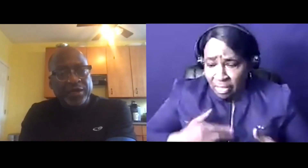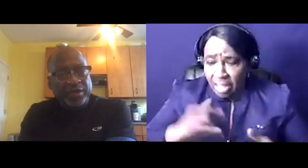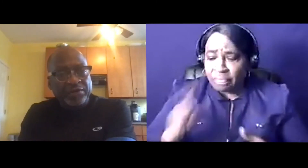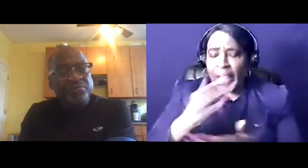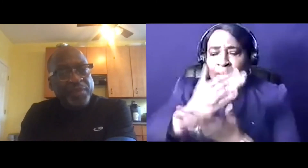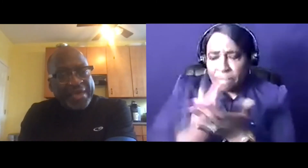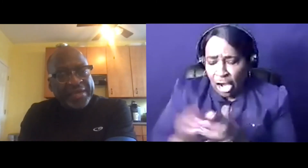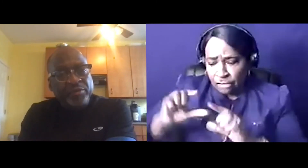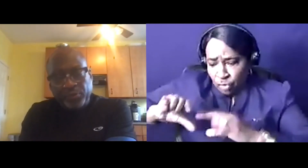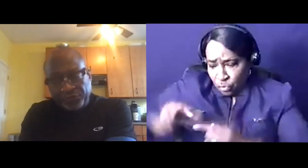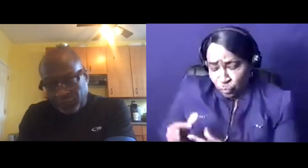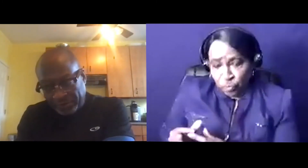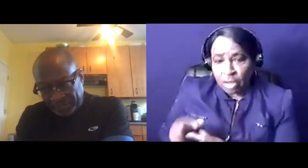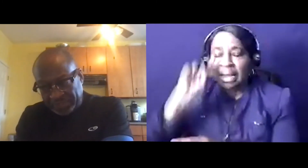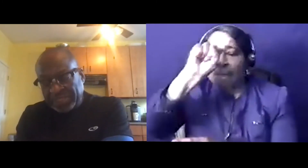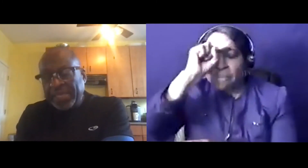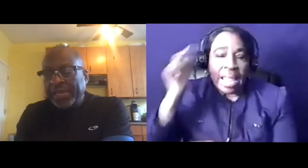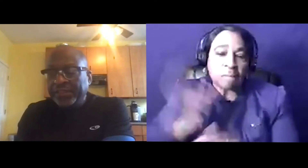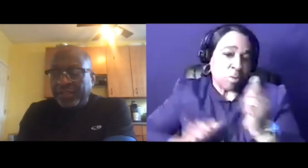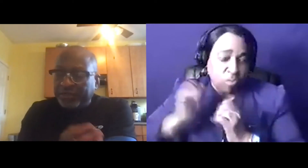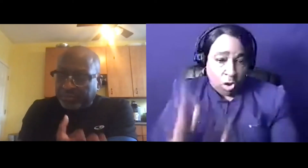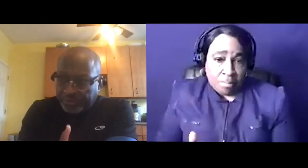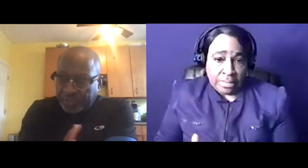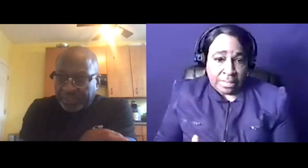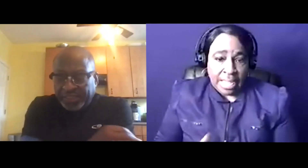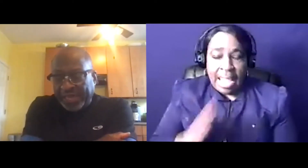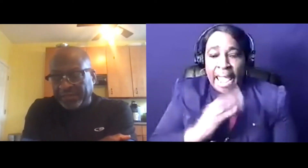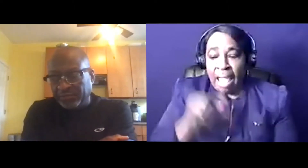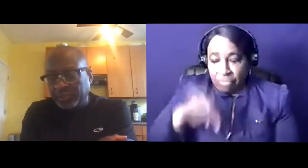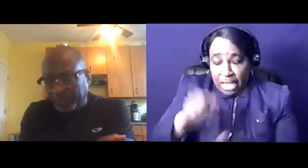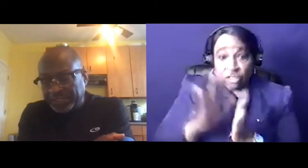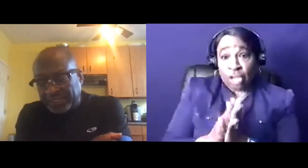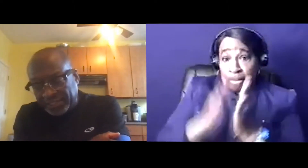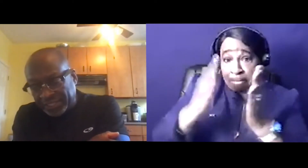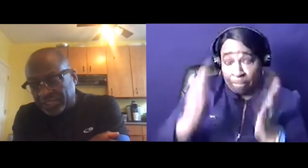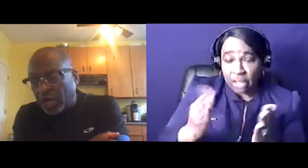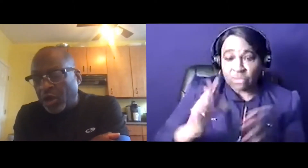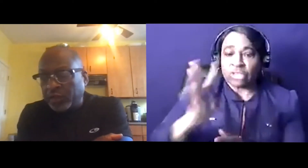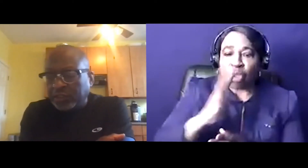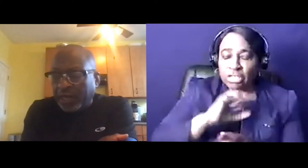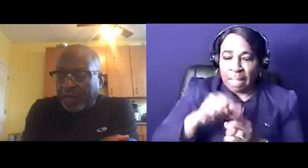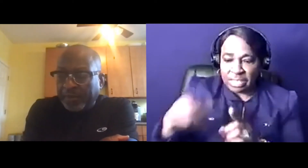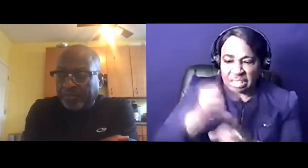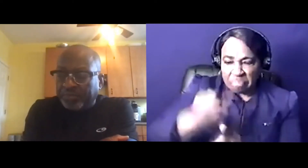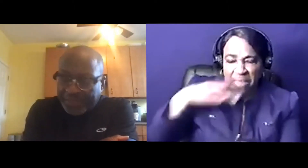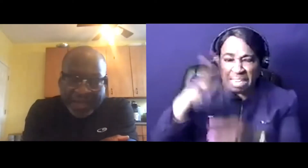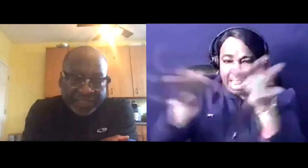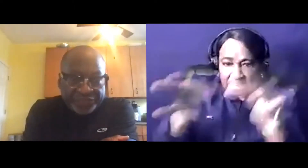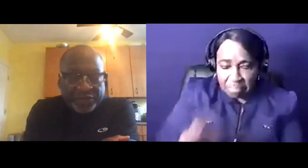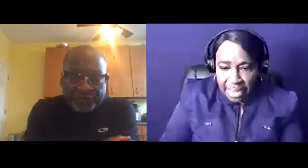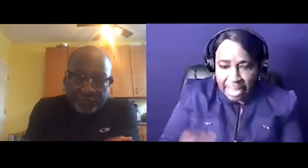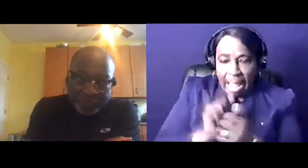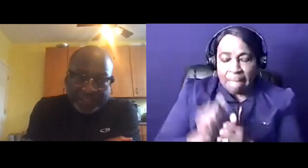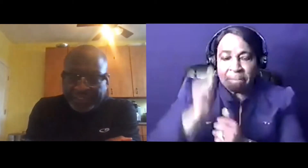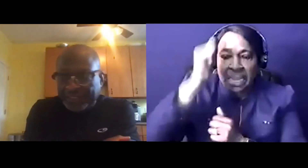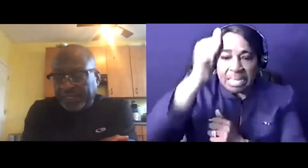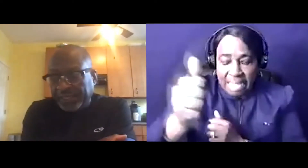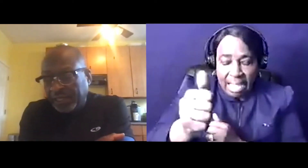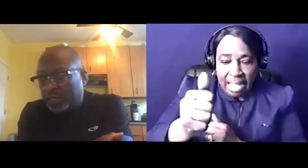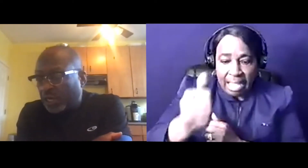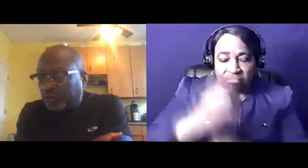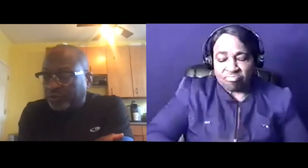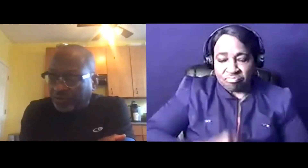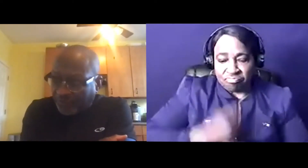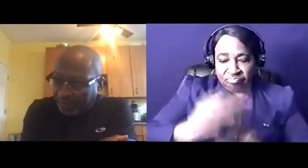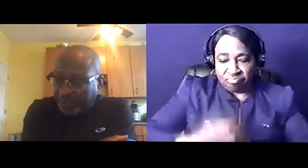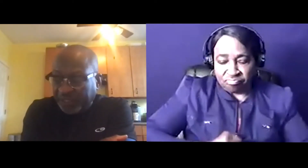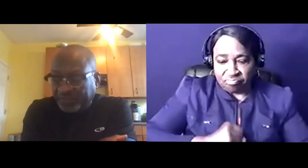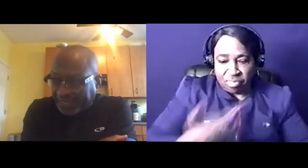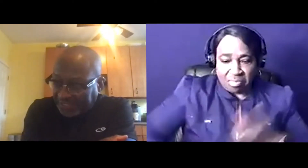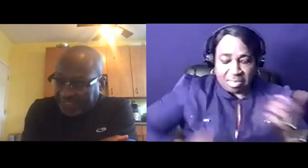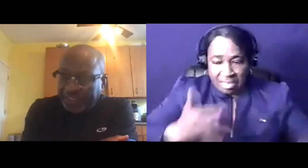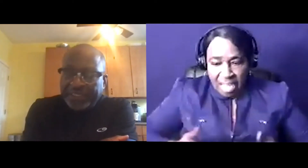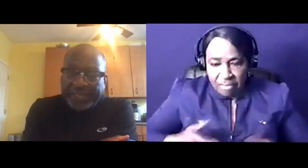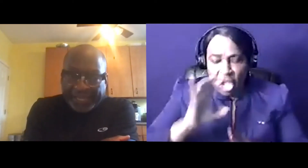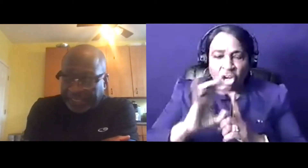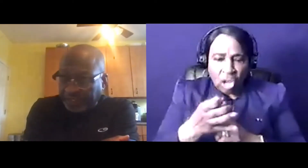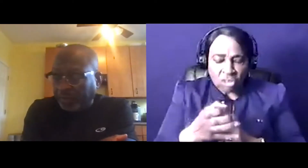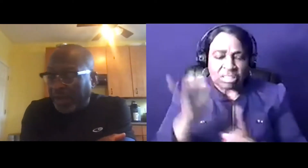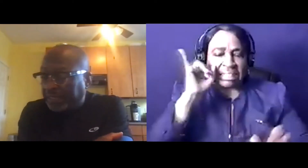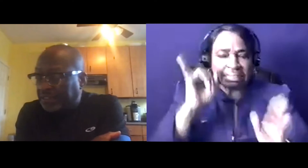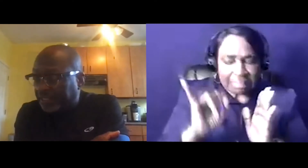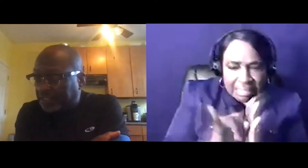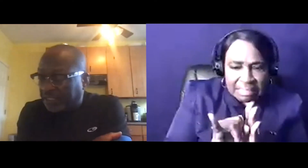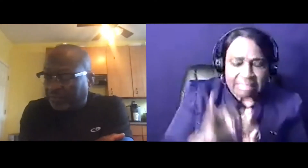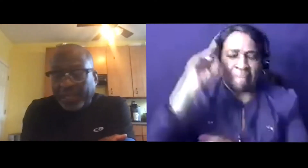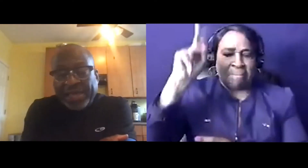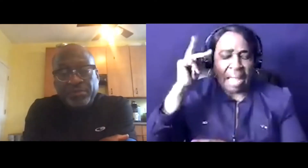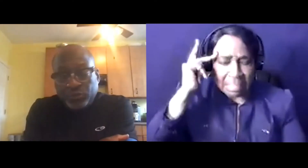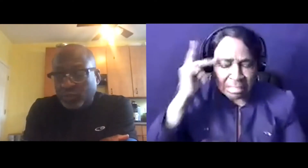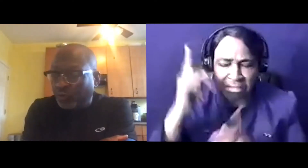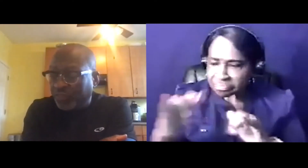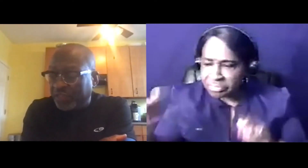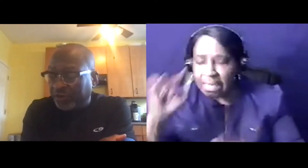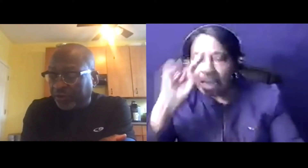of Black performance. And there is a book that speaks to this called Beyond "Lift Every Voice and Sing": Cultures of Uplift, Identity and Politics in Black Musical Theater